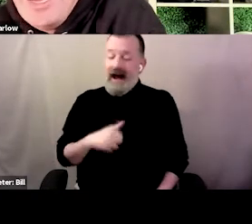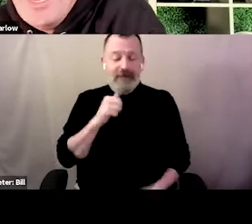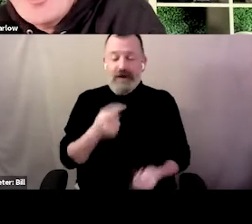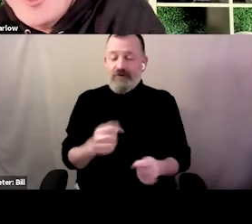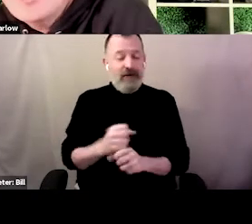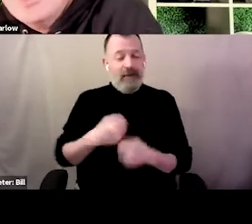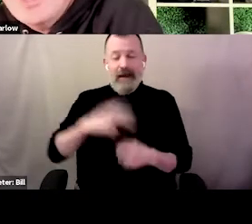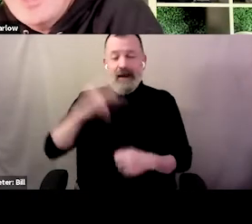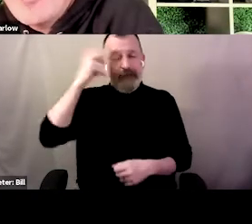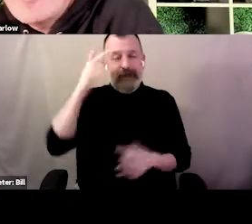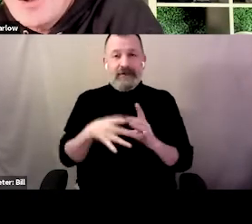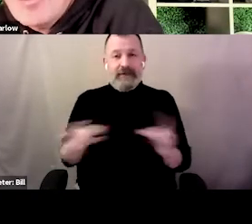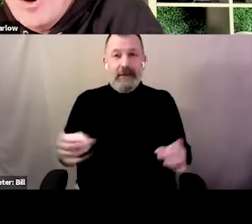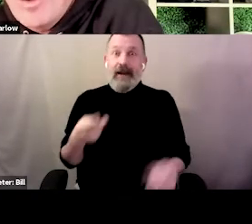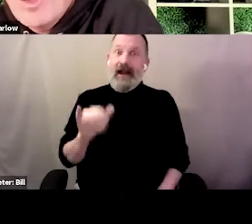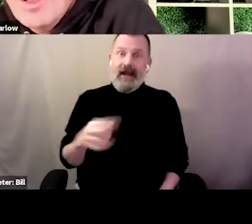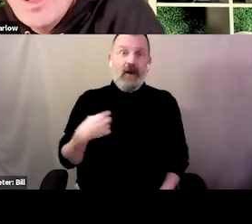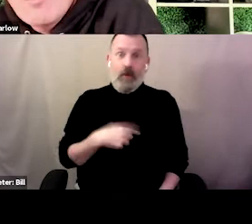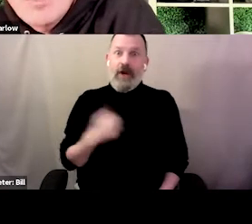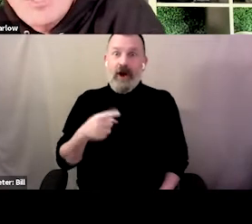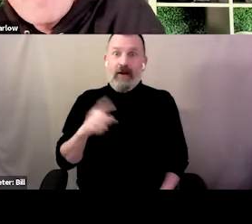hey, we all need a great firewall, but